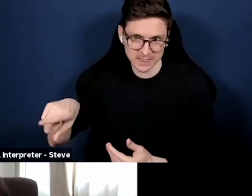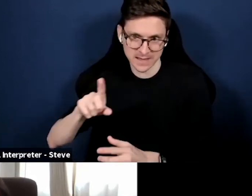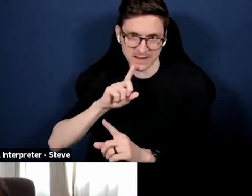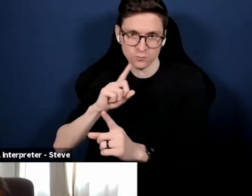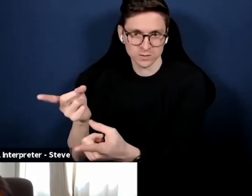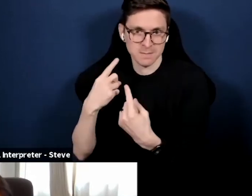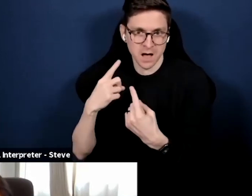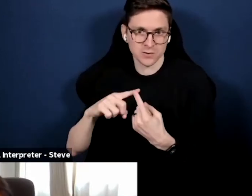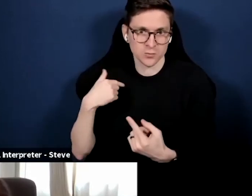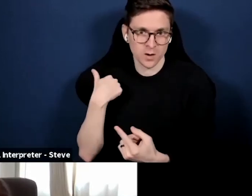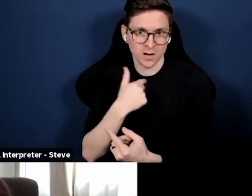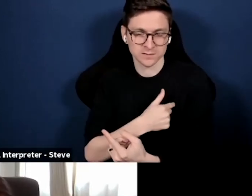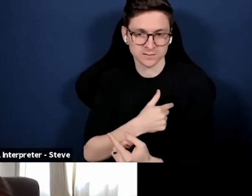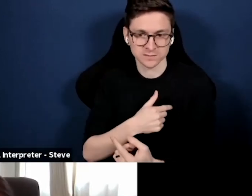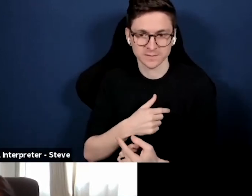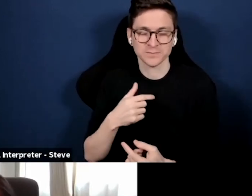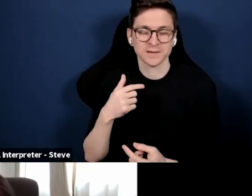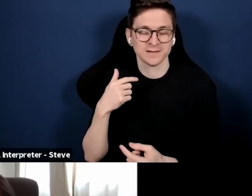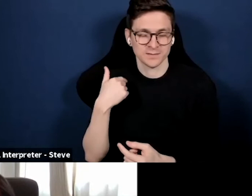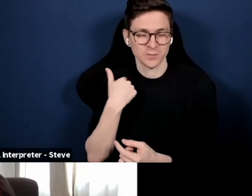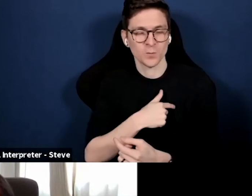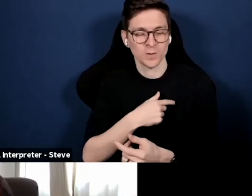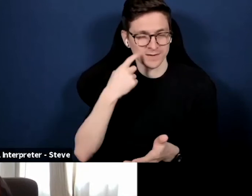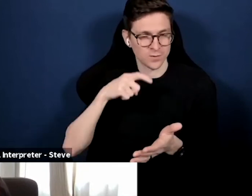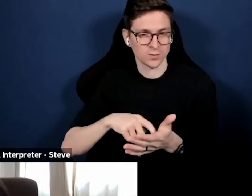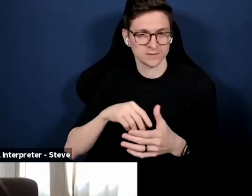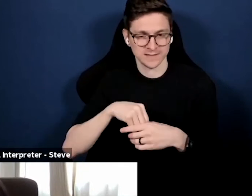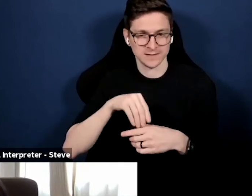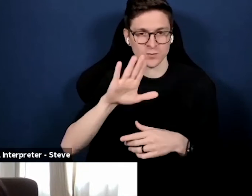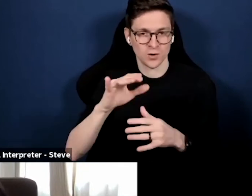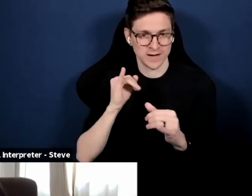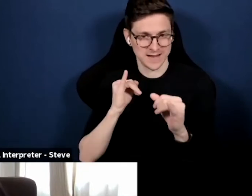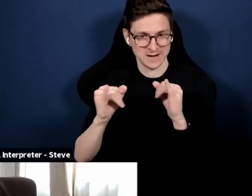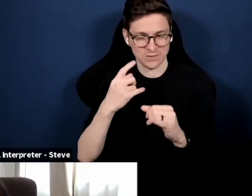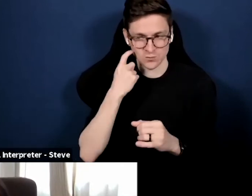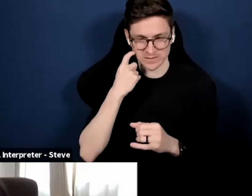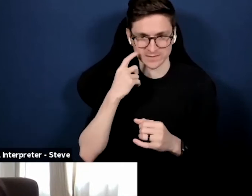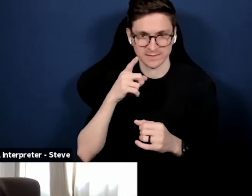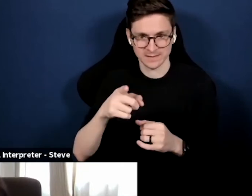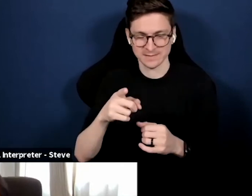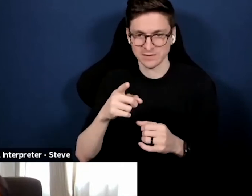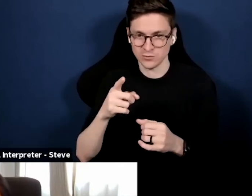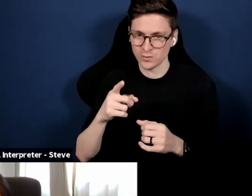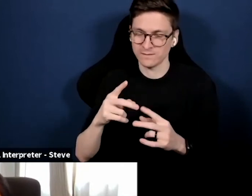you one of your interviews that uh you you put a lot of care in this and you're considering this